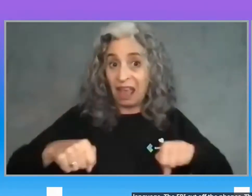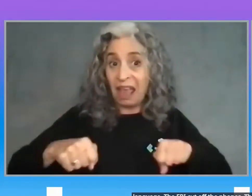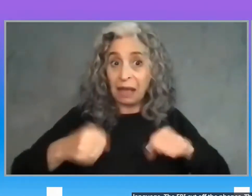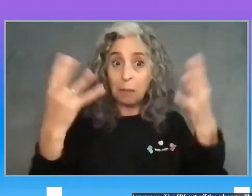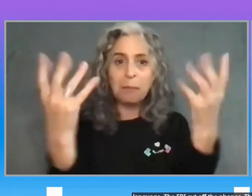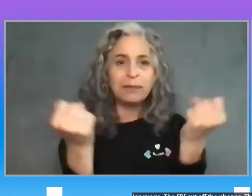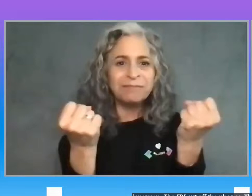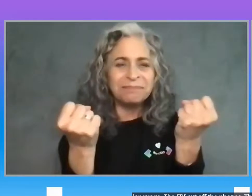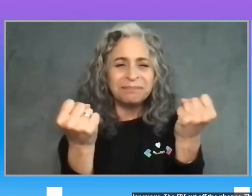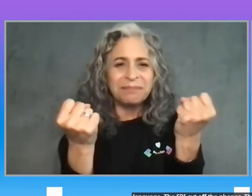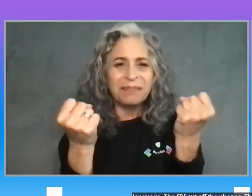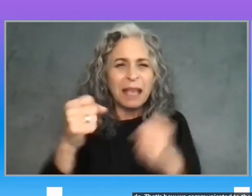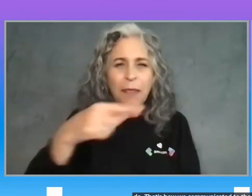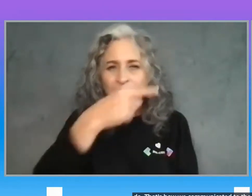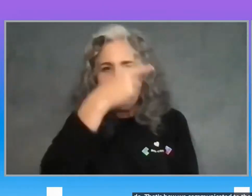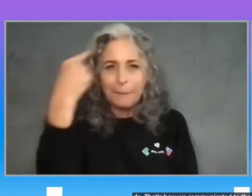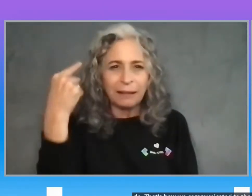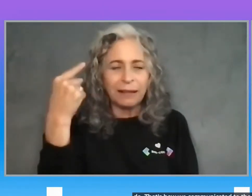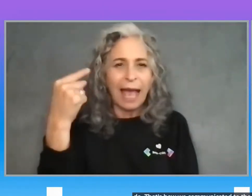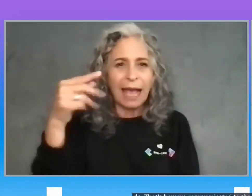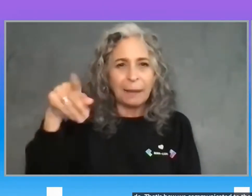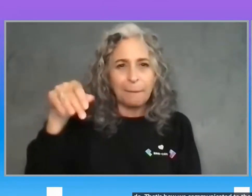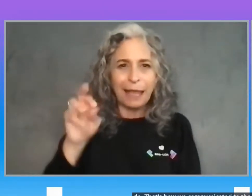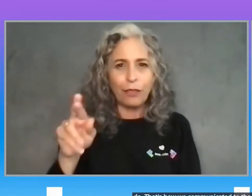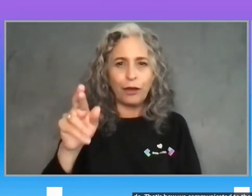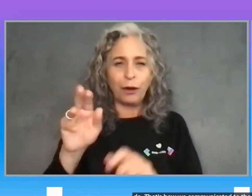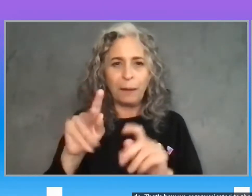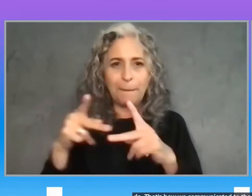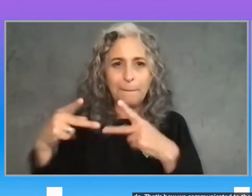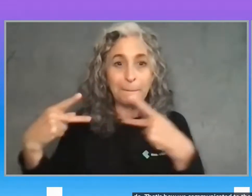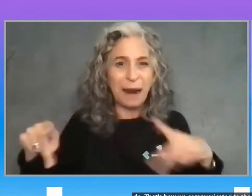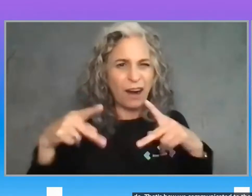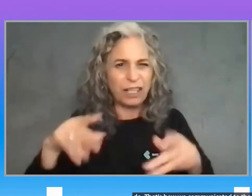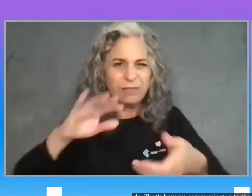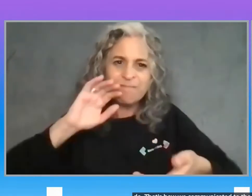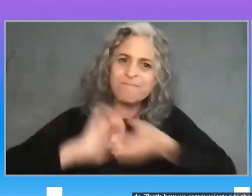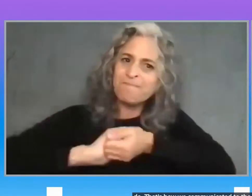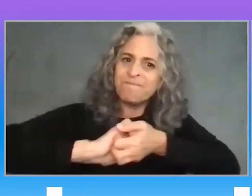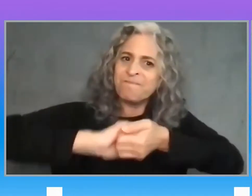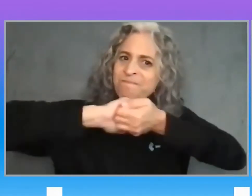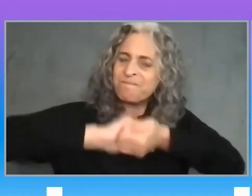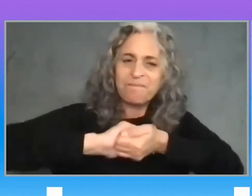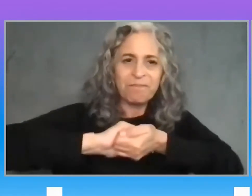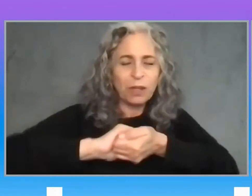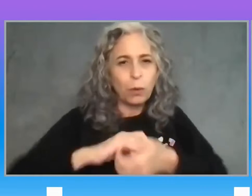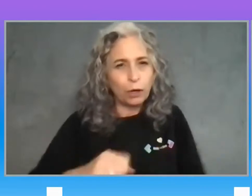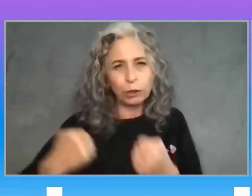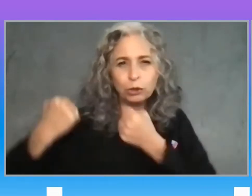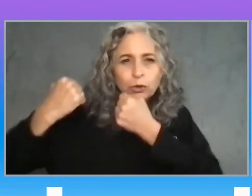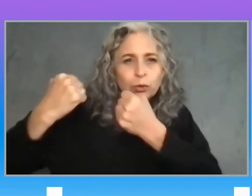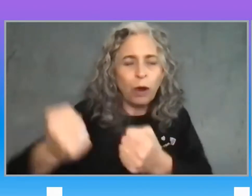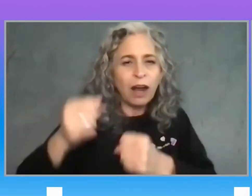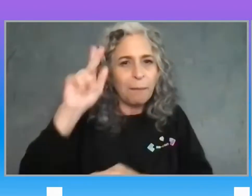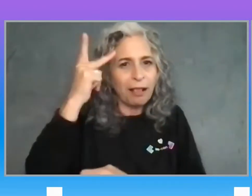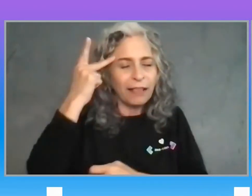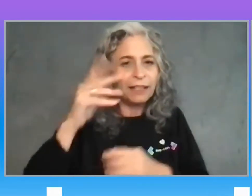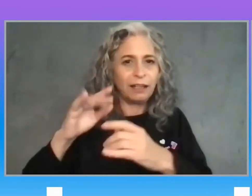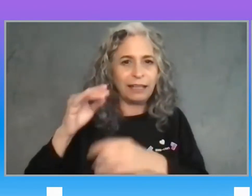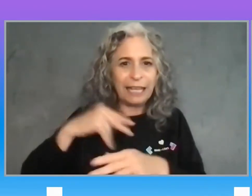outside the building. The Black Panther Party would bring a hot meal. We were like this. We are the strongest